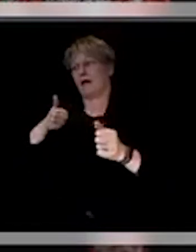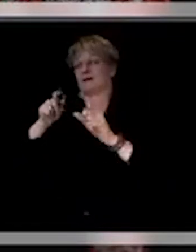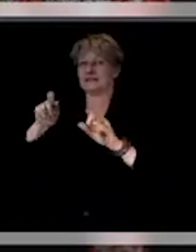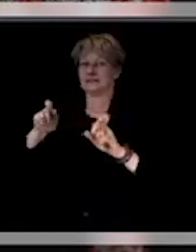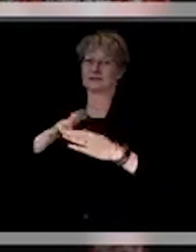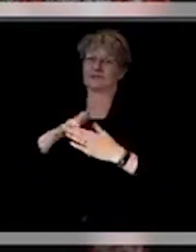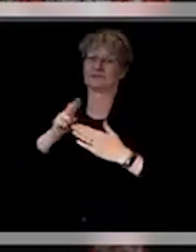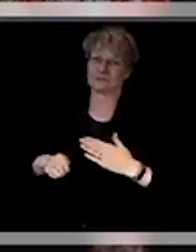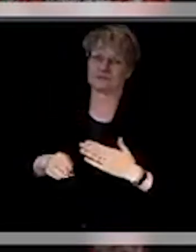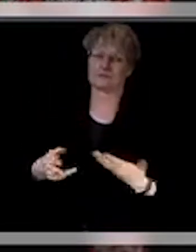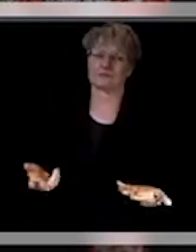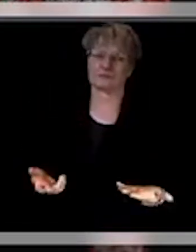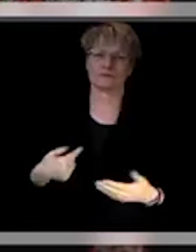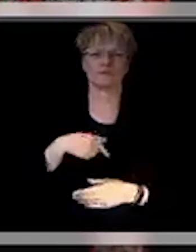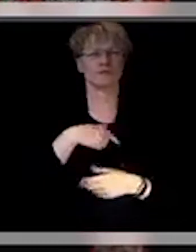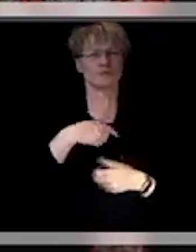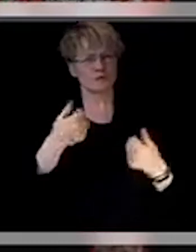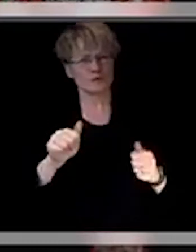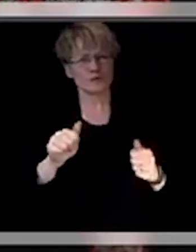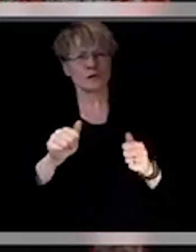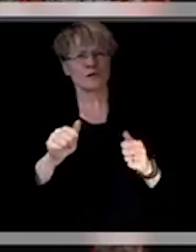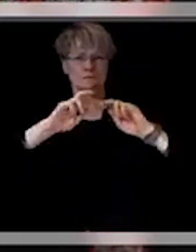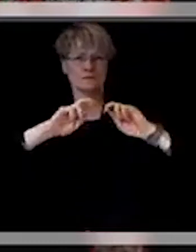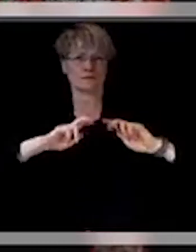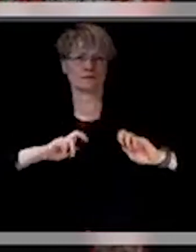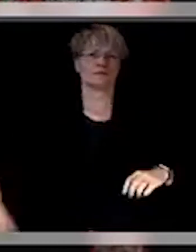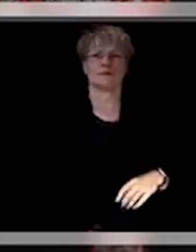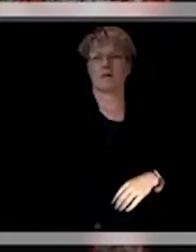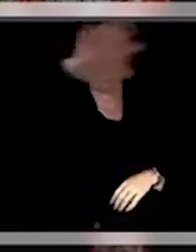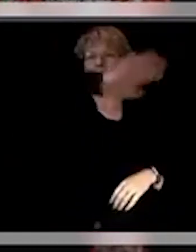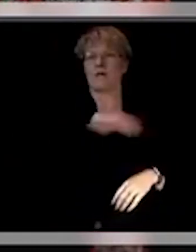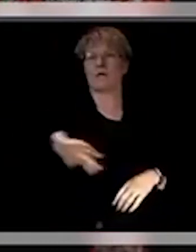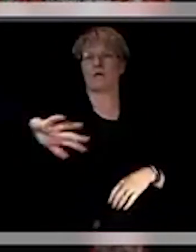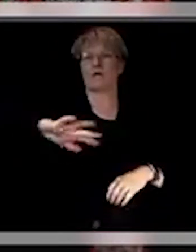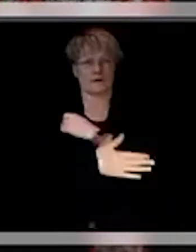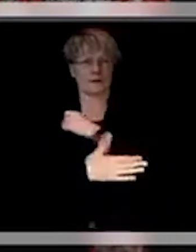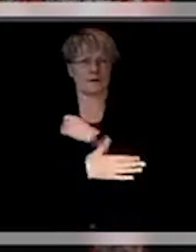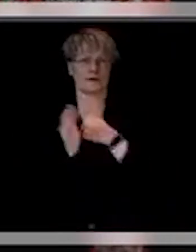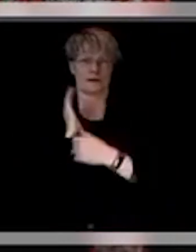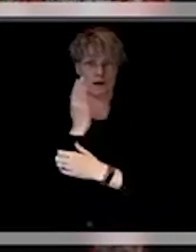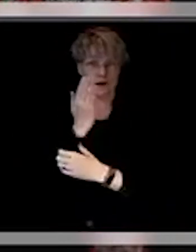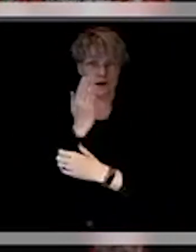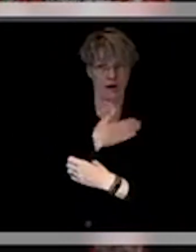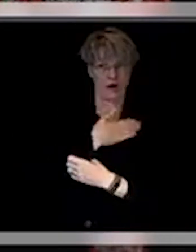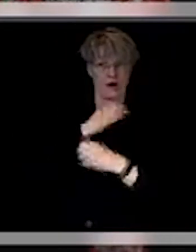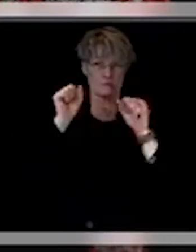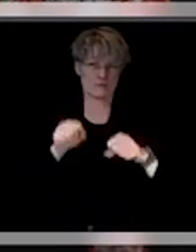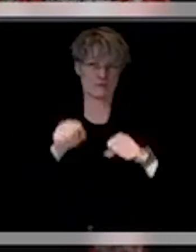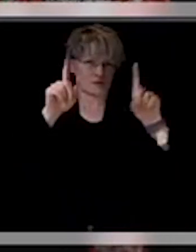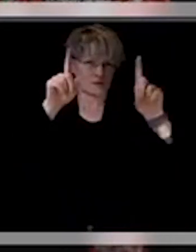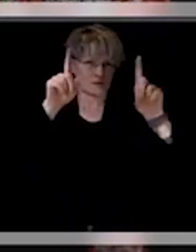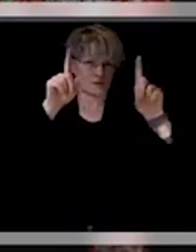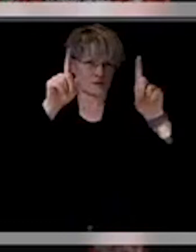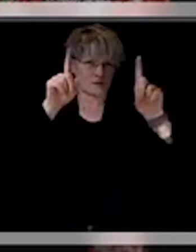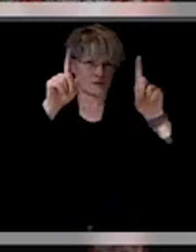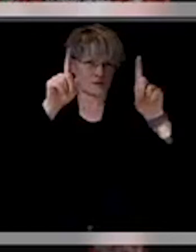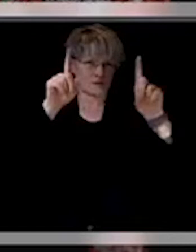county wide you know what is our testing capacity and exploring some new emerging strategies